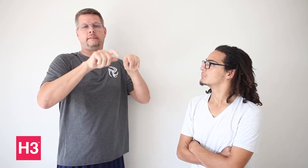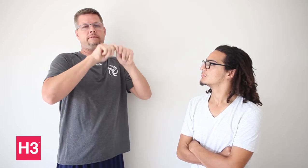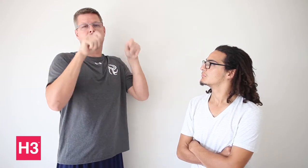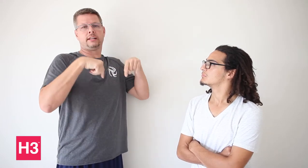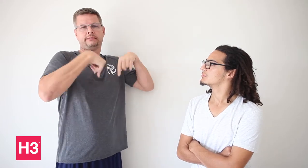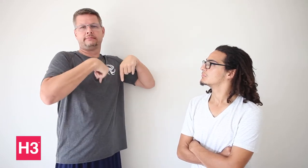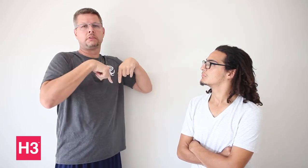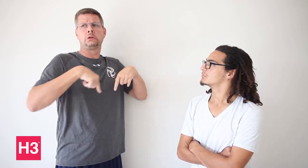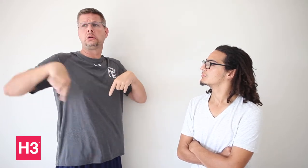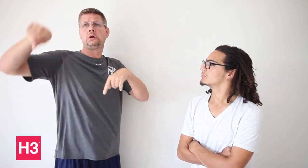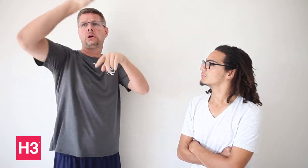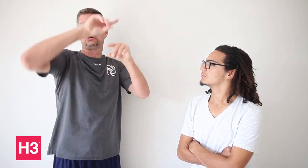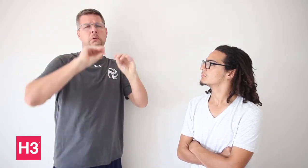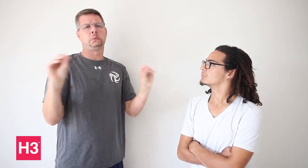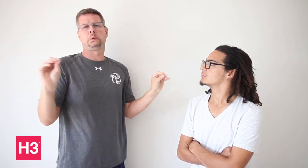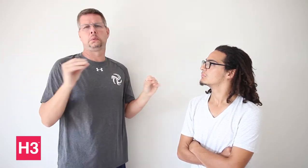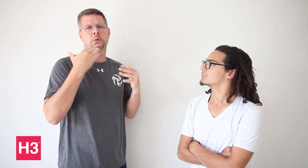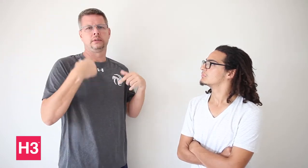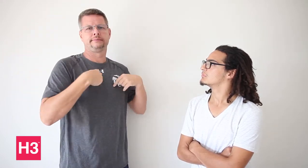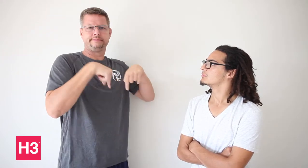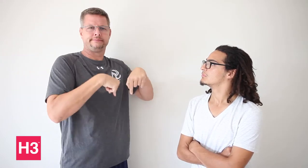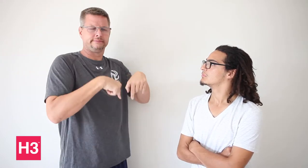so much the other factors.